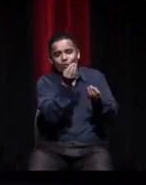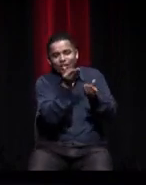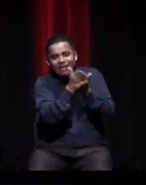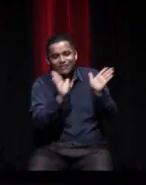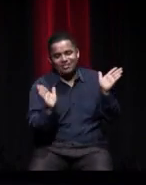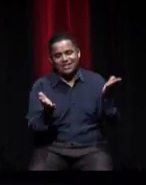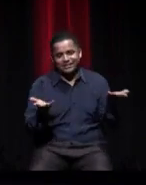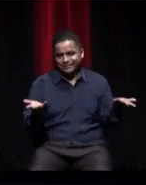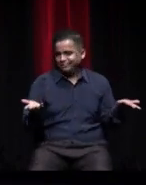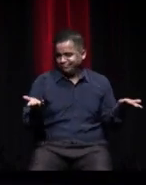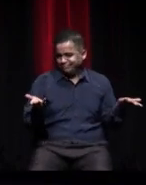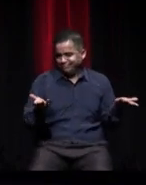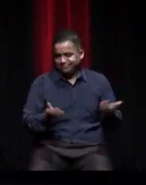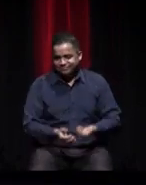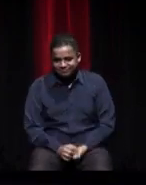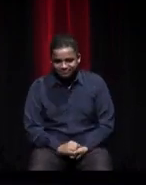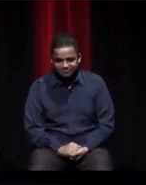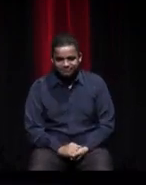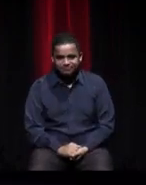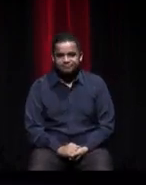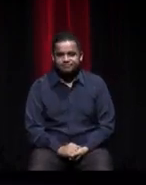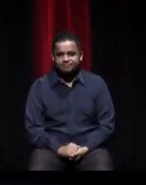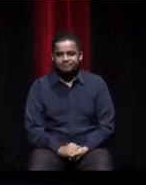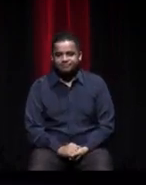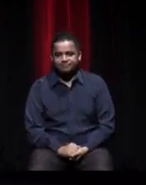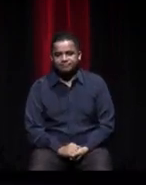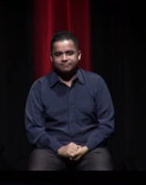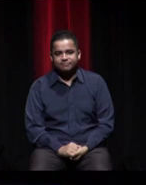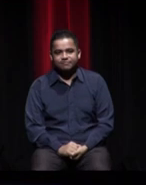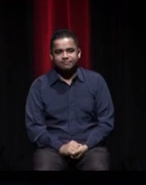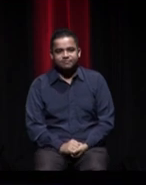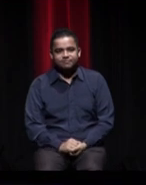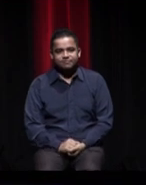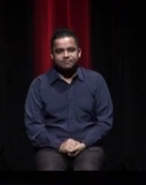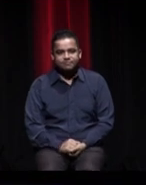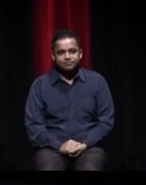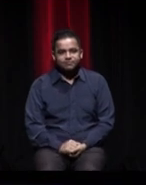This is the ascertainment